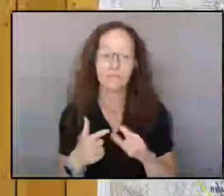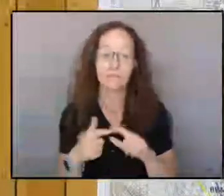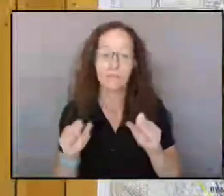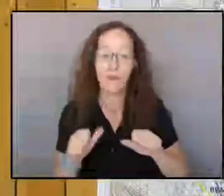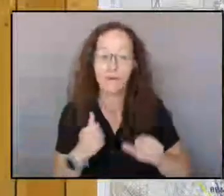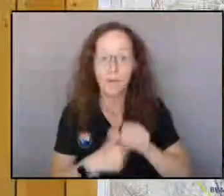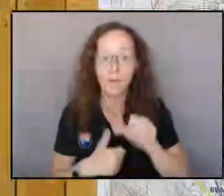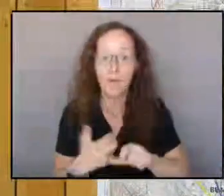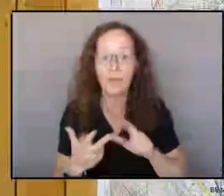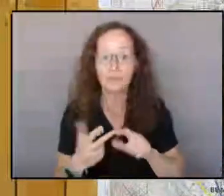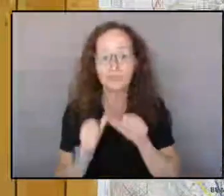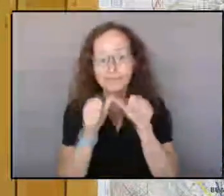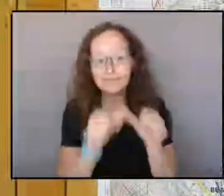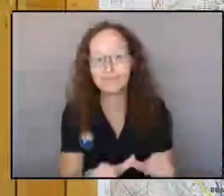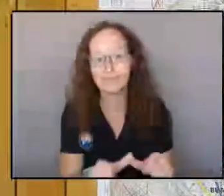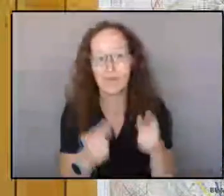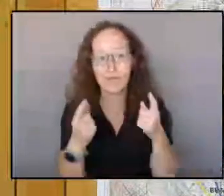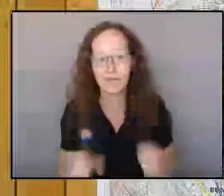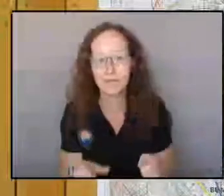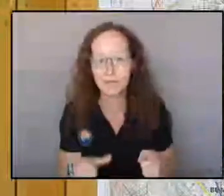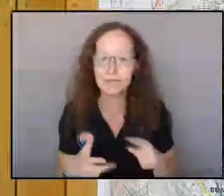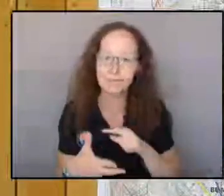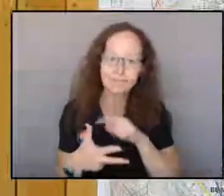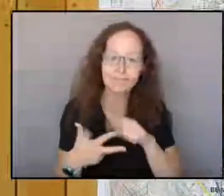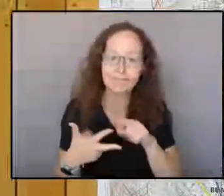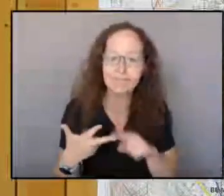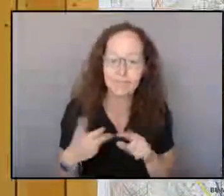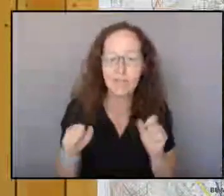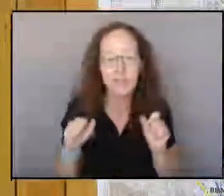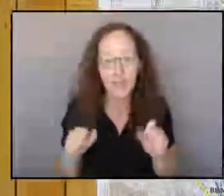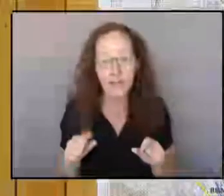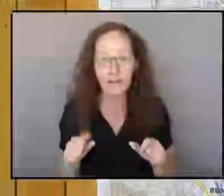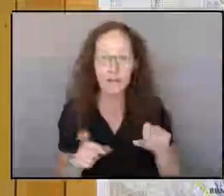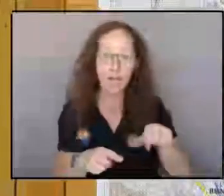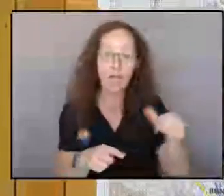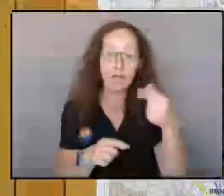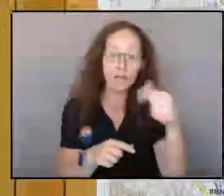THAT'S BEEN SUCCESSFUL. THIS GREEN LINE RIGHT HERE IS AN ALTERNATE THAT WE ARE